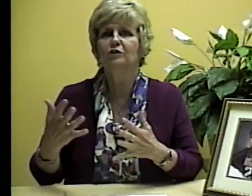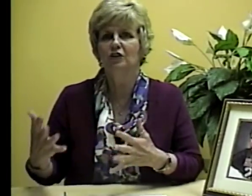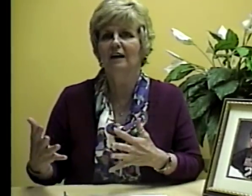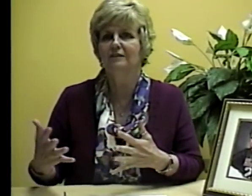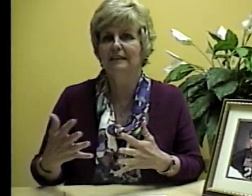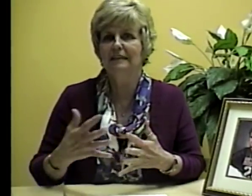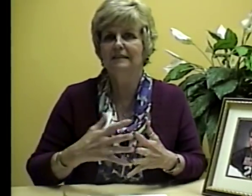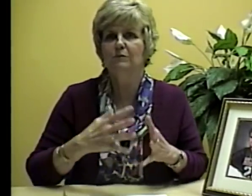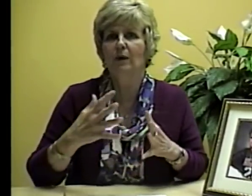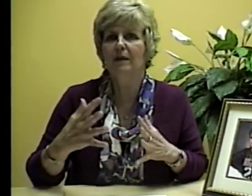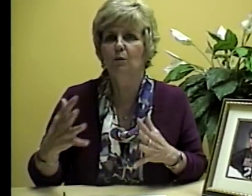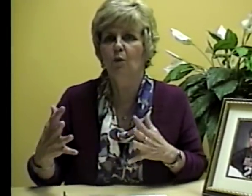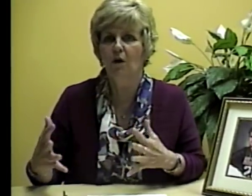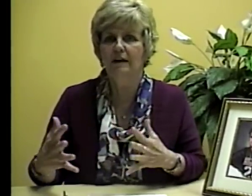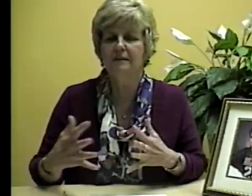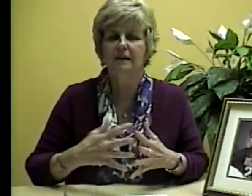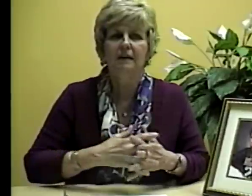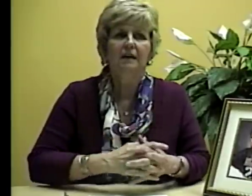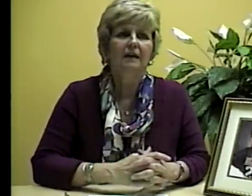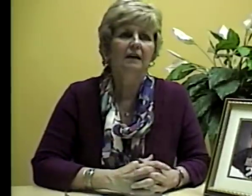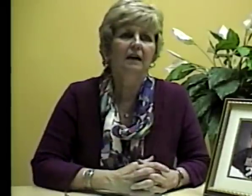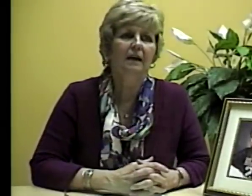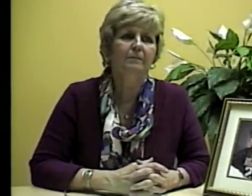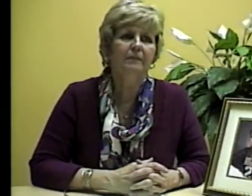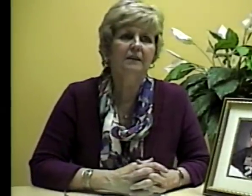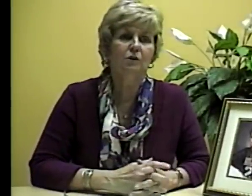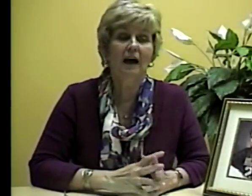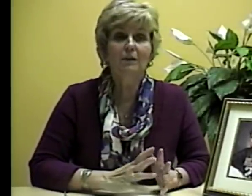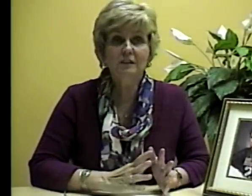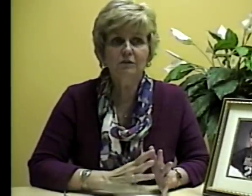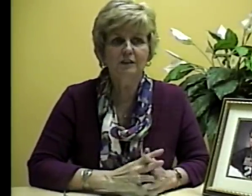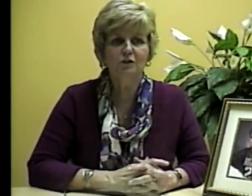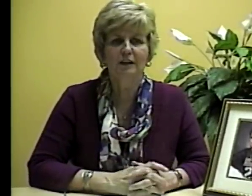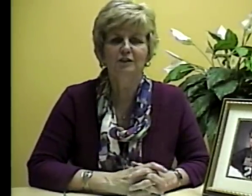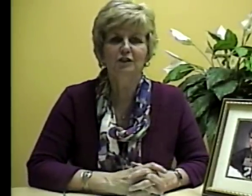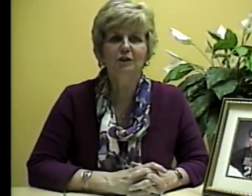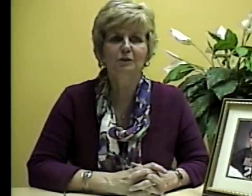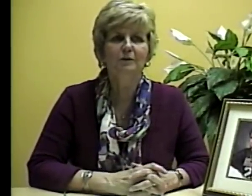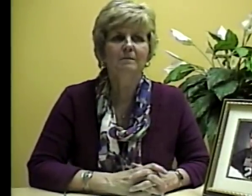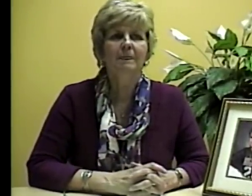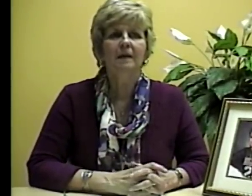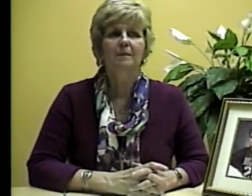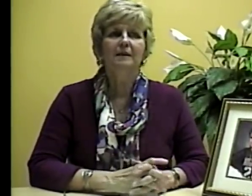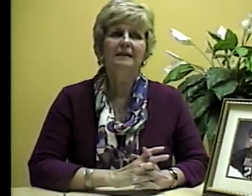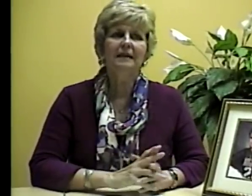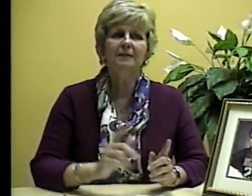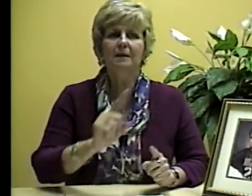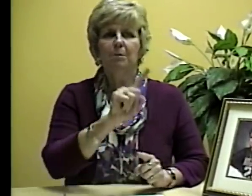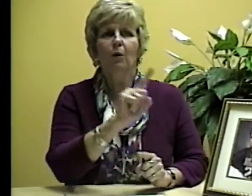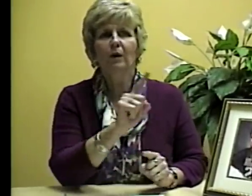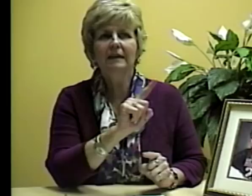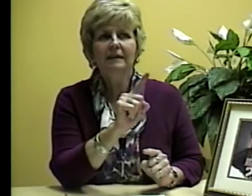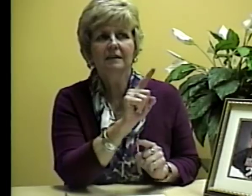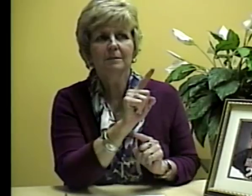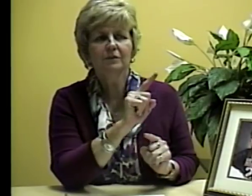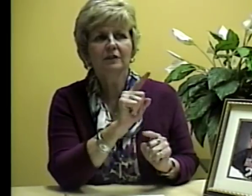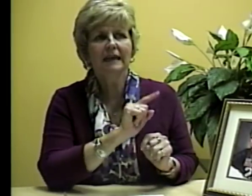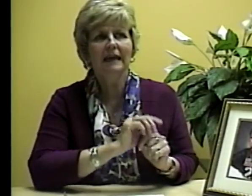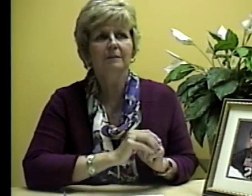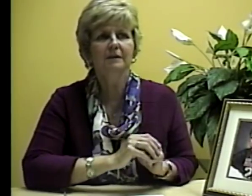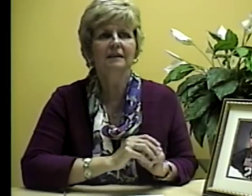what your child needs, what they want. I was frustrated too. He kept pointing to a cabinet